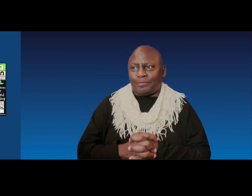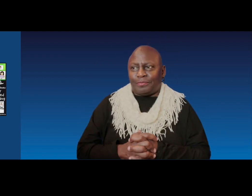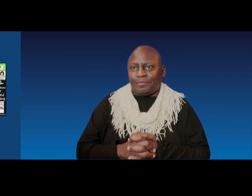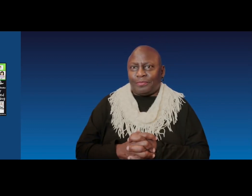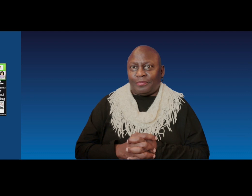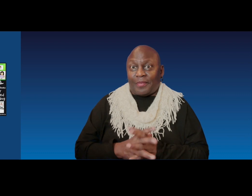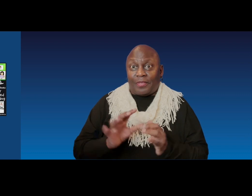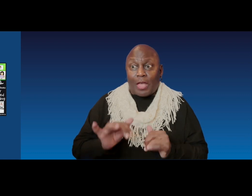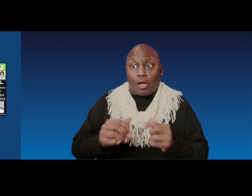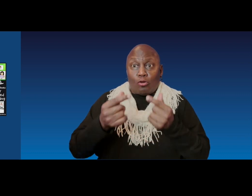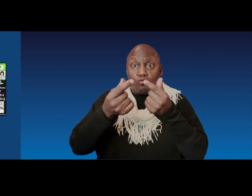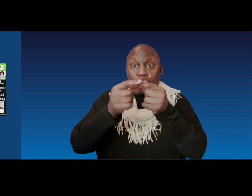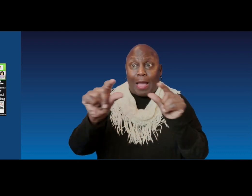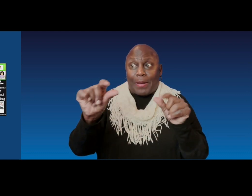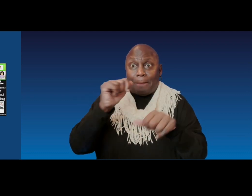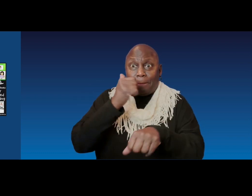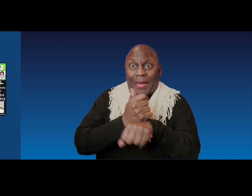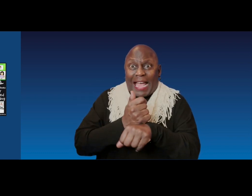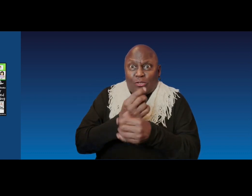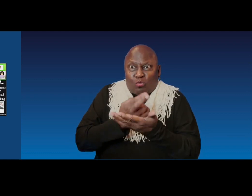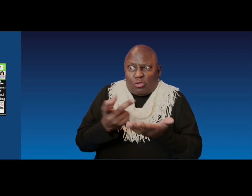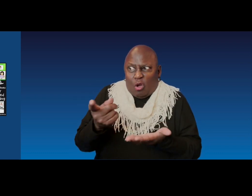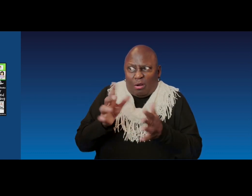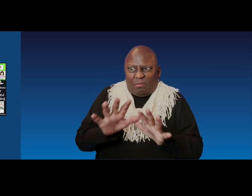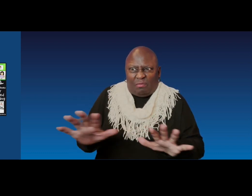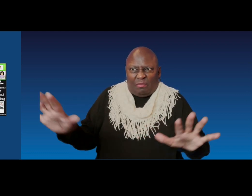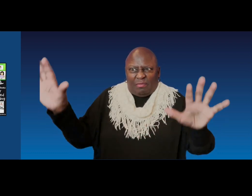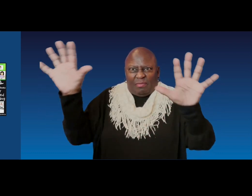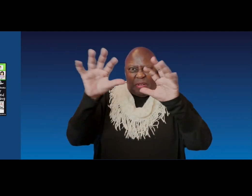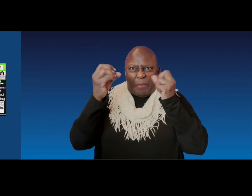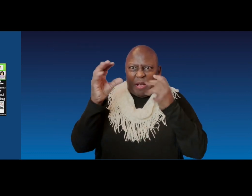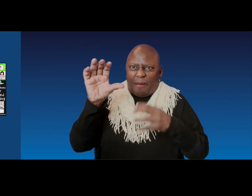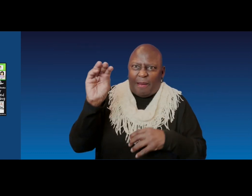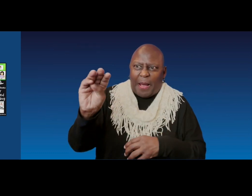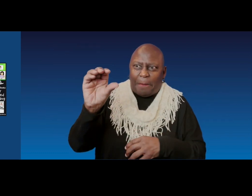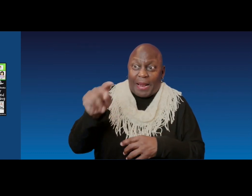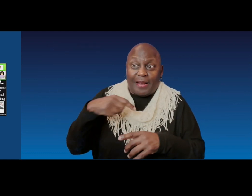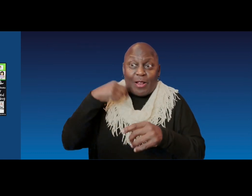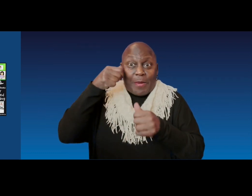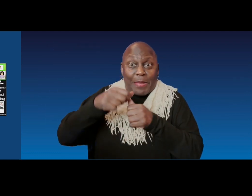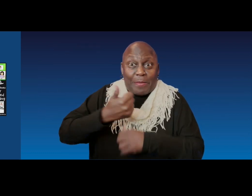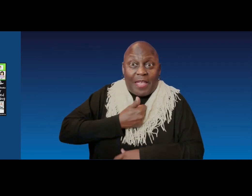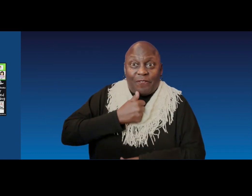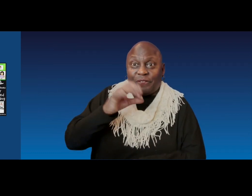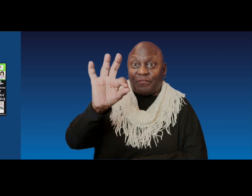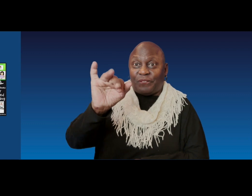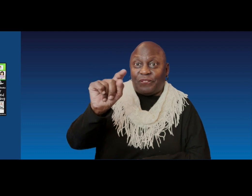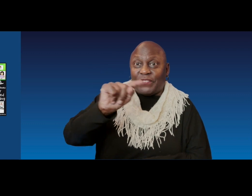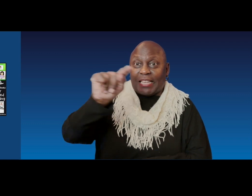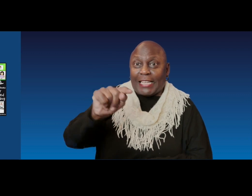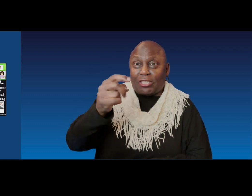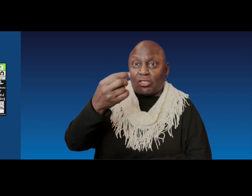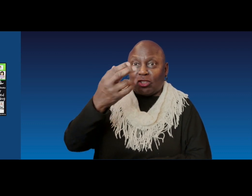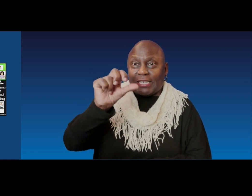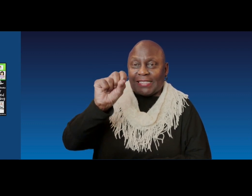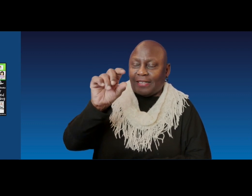and I'll explain why. Grammar based resources are common all over.